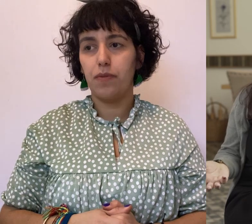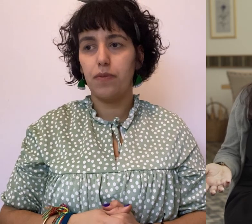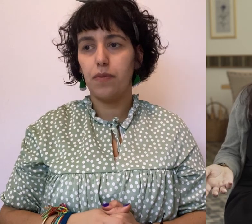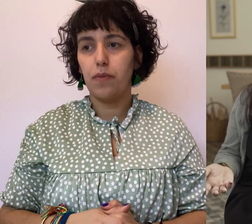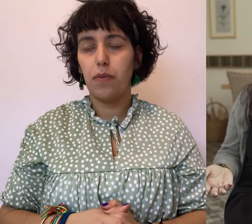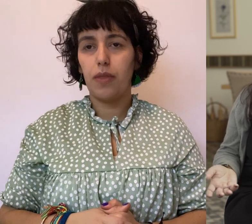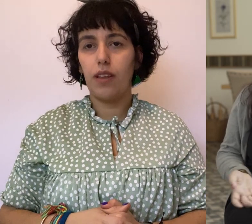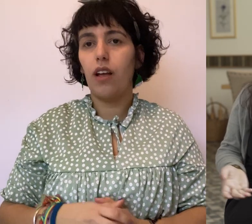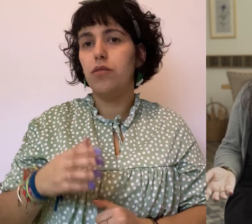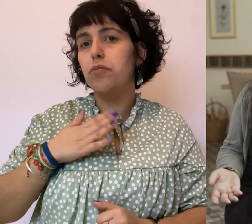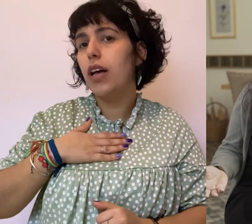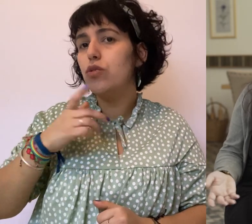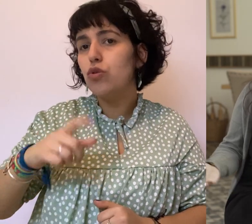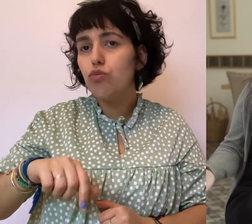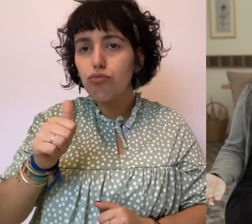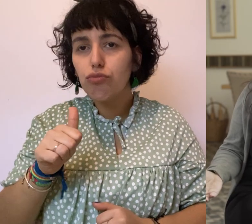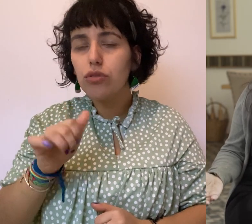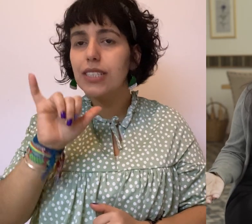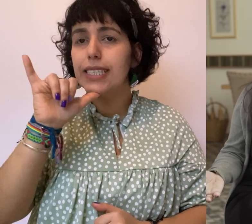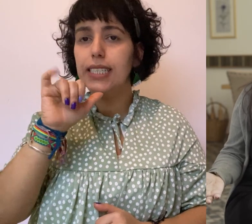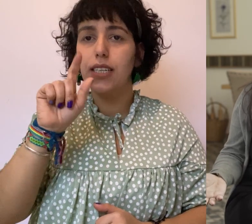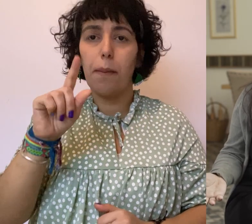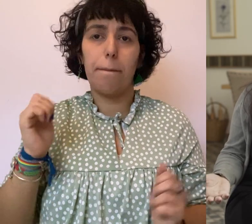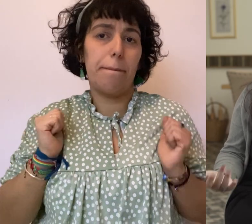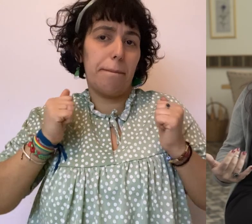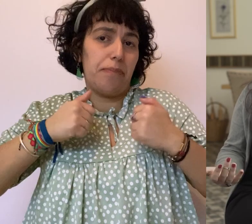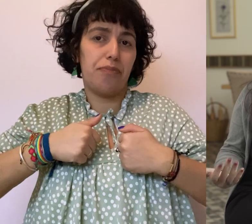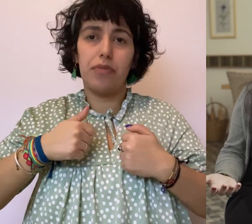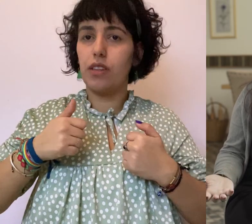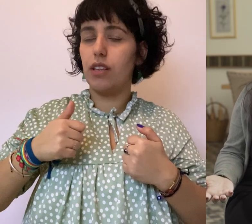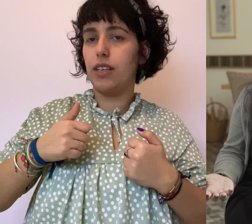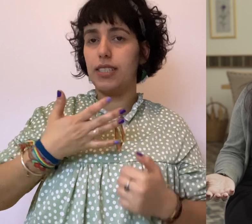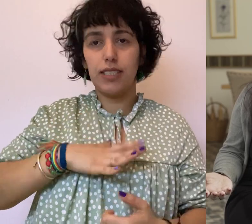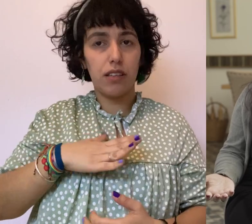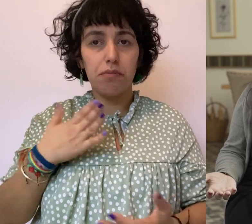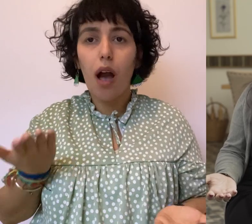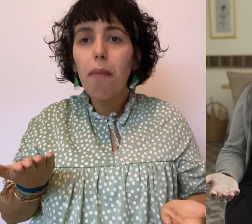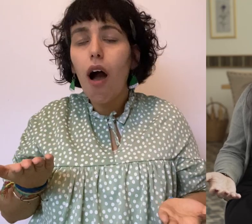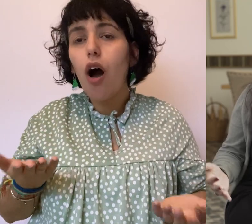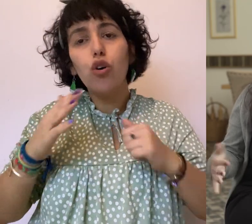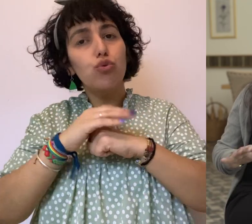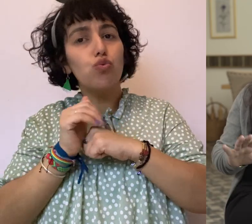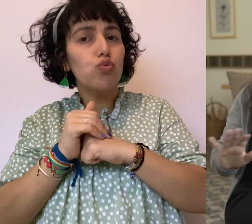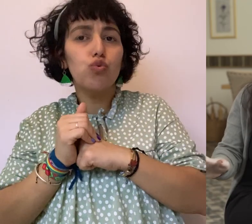But, I could wear orange too. It is important that this is about me. It's not about you anyway.